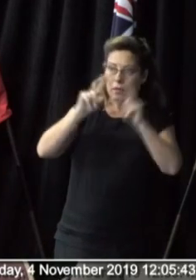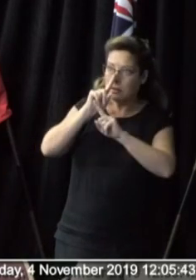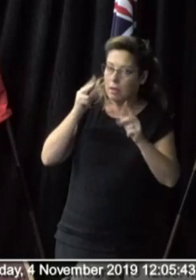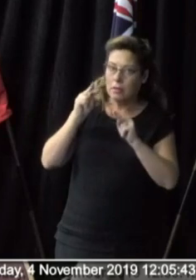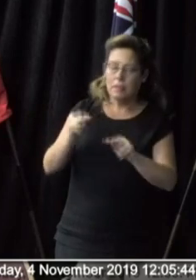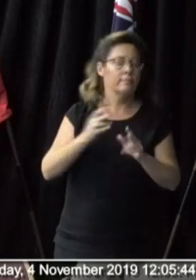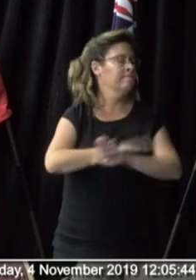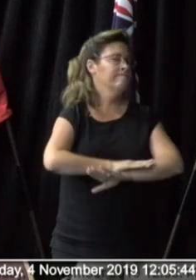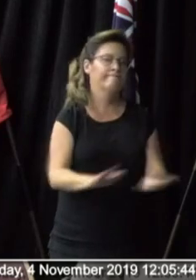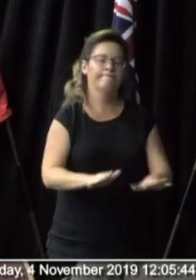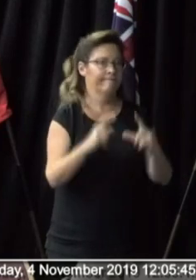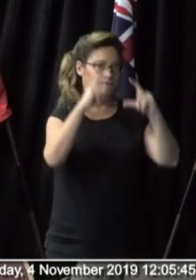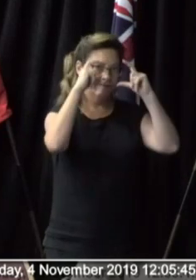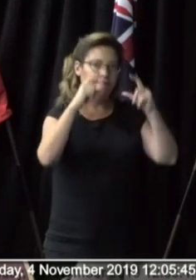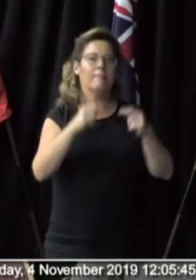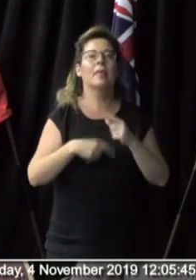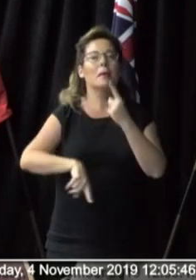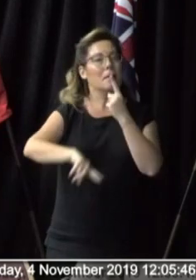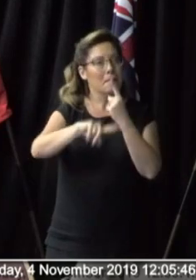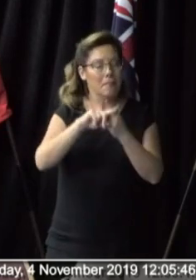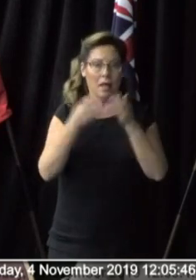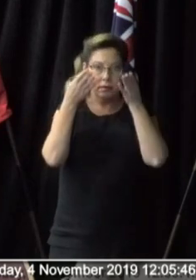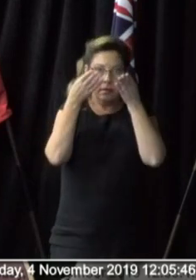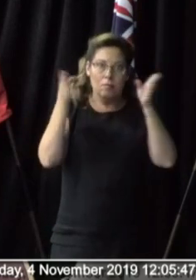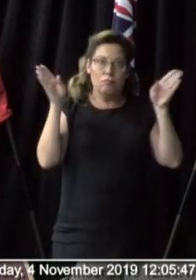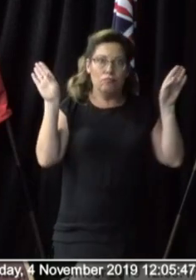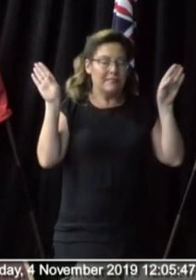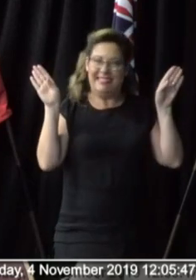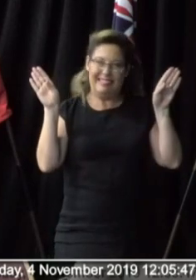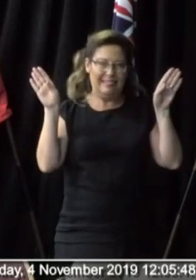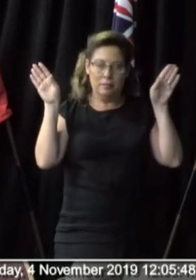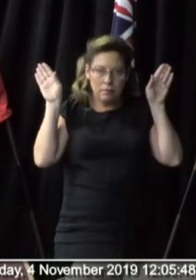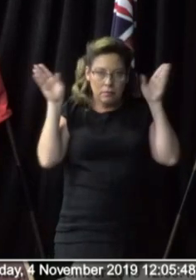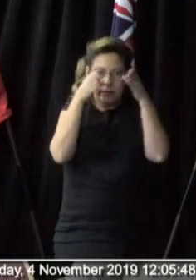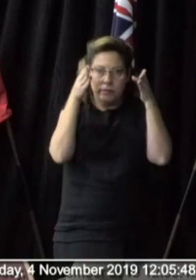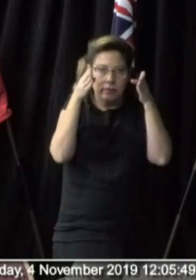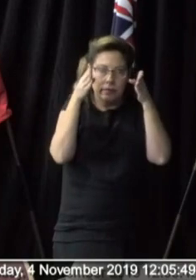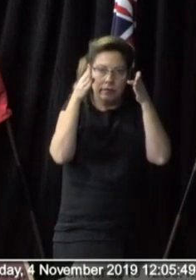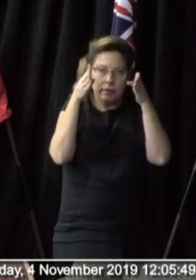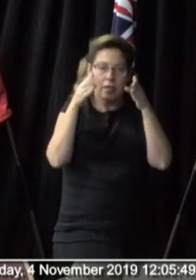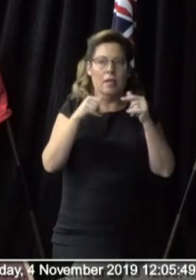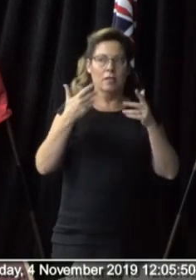No, she’s very much tunnel vision. She can’t see things coming from the side of her.